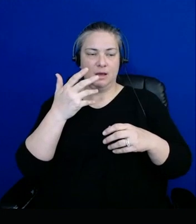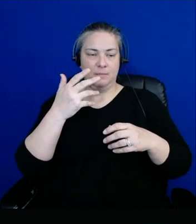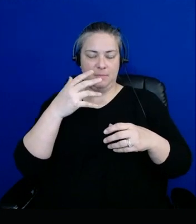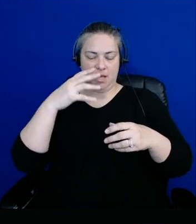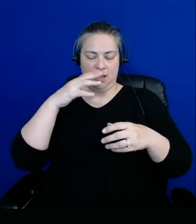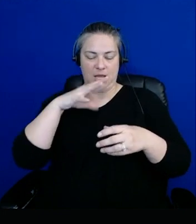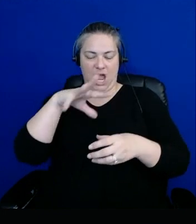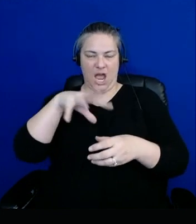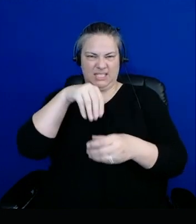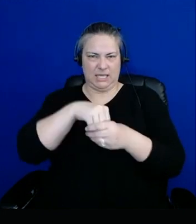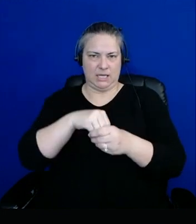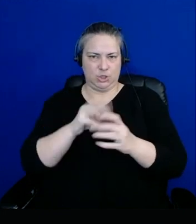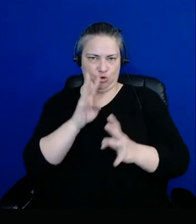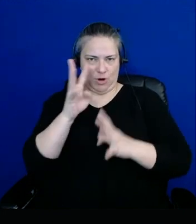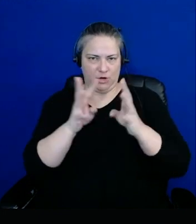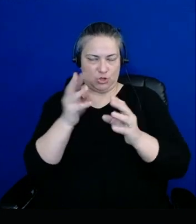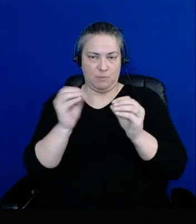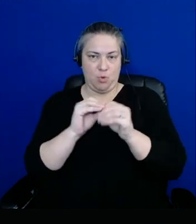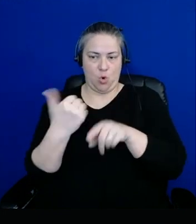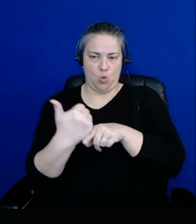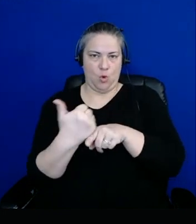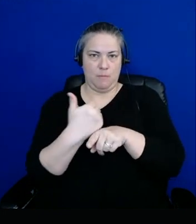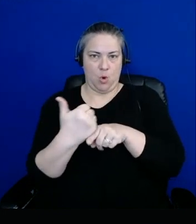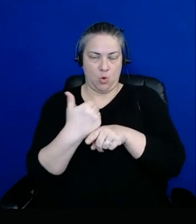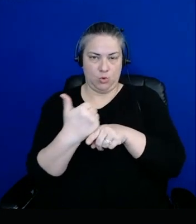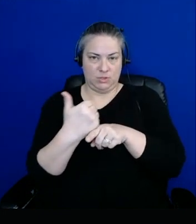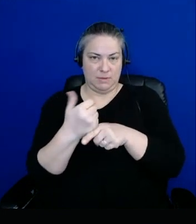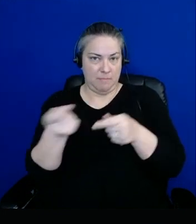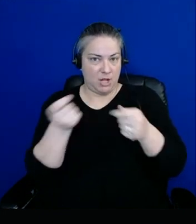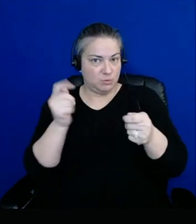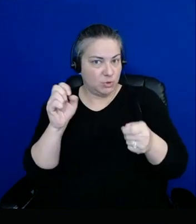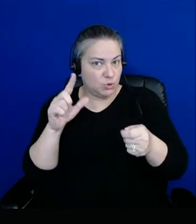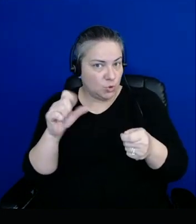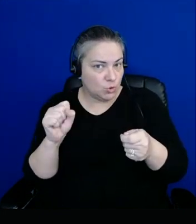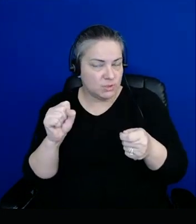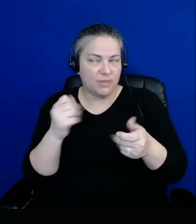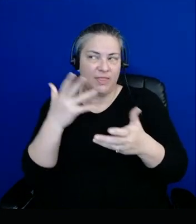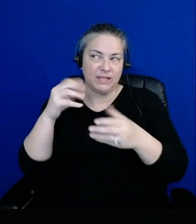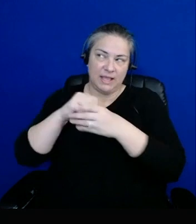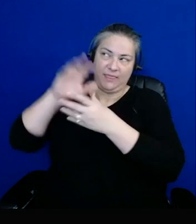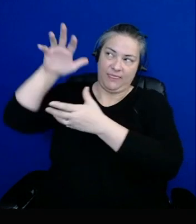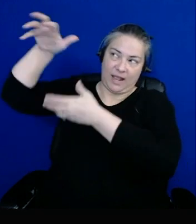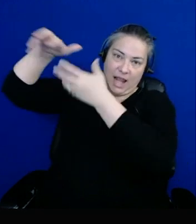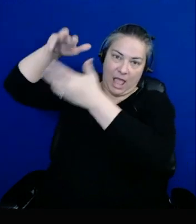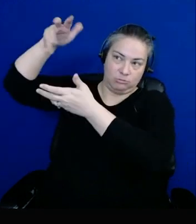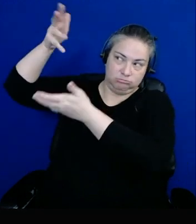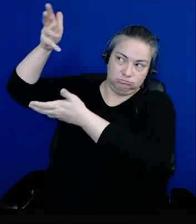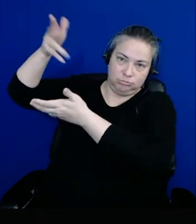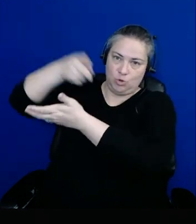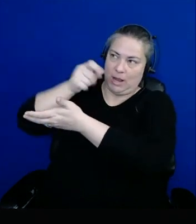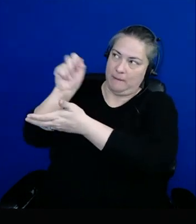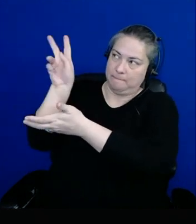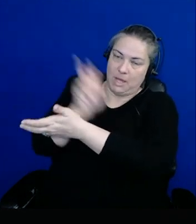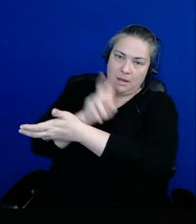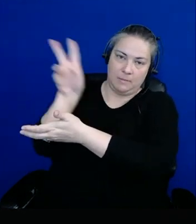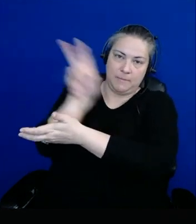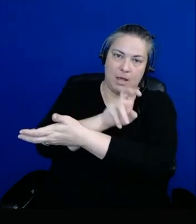having more remote content management tools, or content creation tools that are sitting in the cloud, to make it easier for you to do your work from anywhere in the